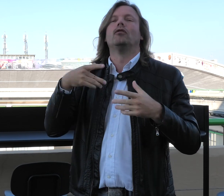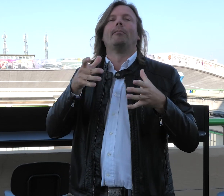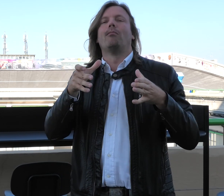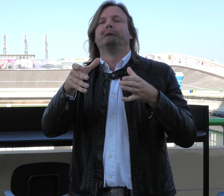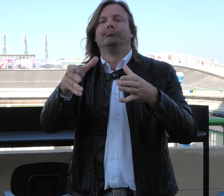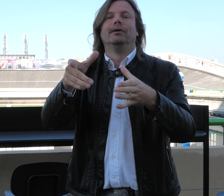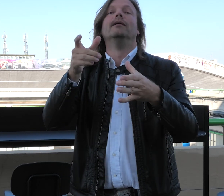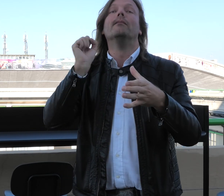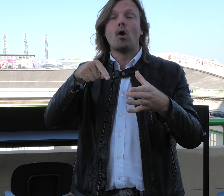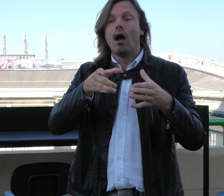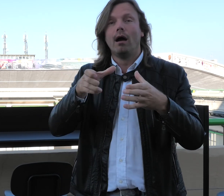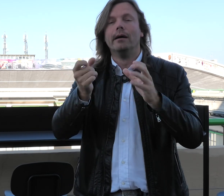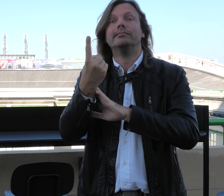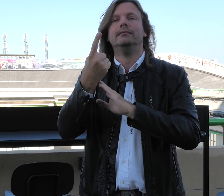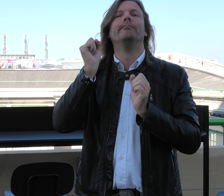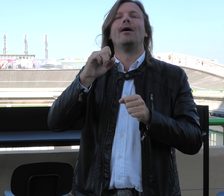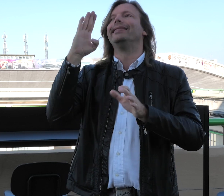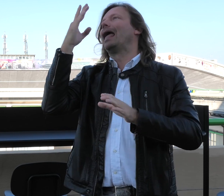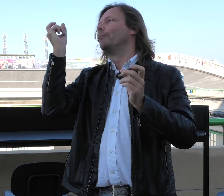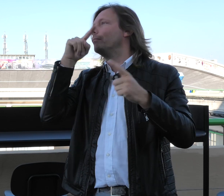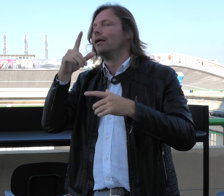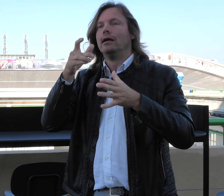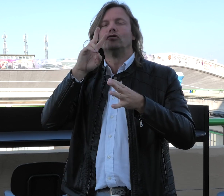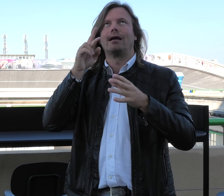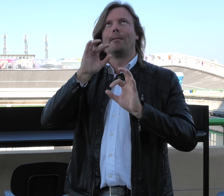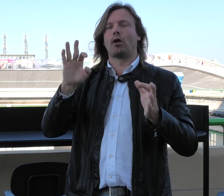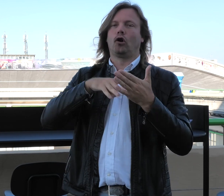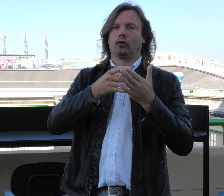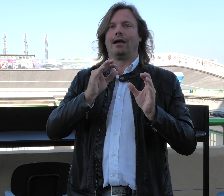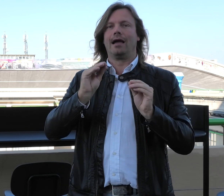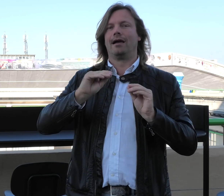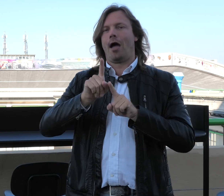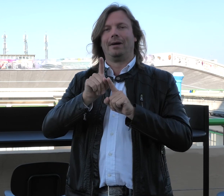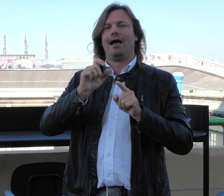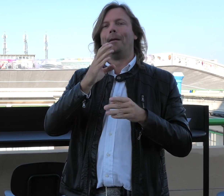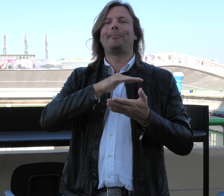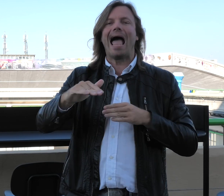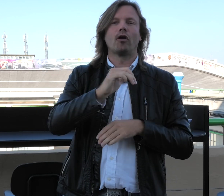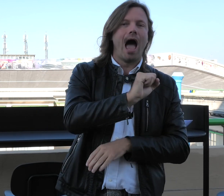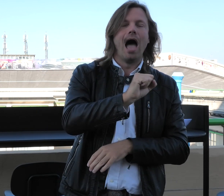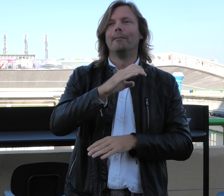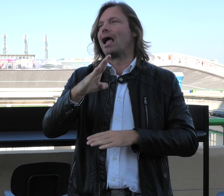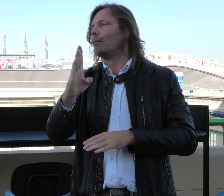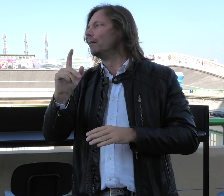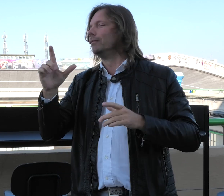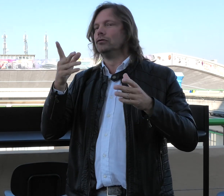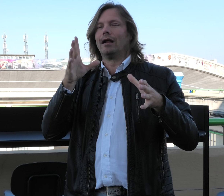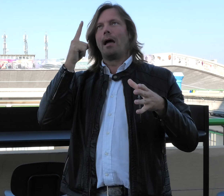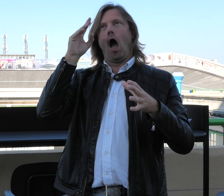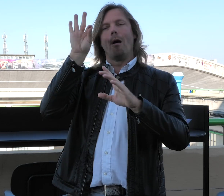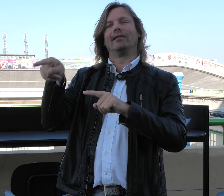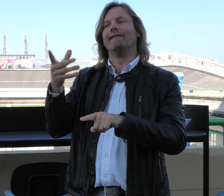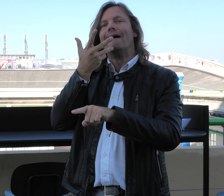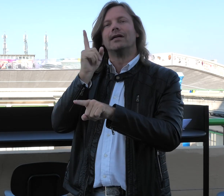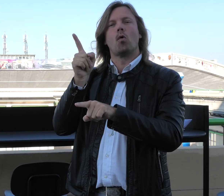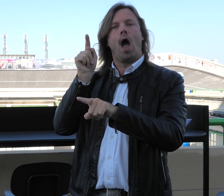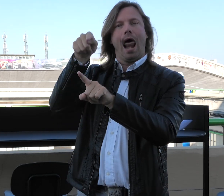During a tour, something can go wrong, like the weather or something else, so it always has to have various plans like plan A B C etc.